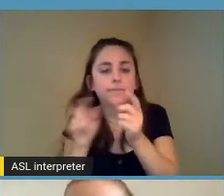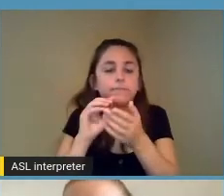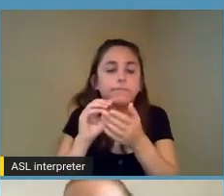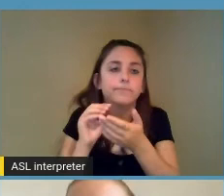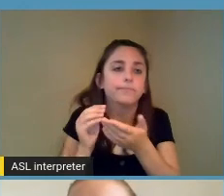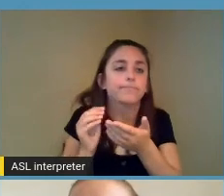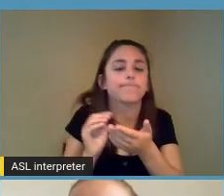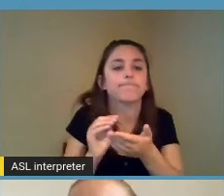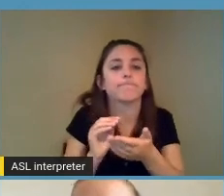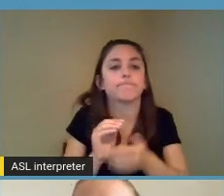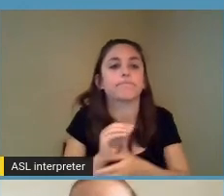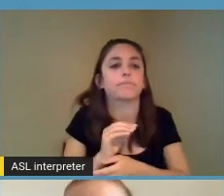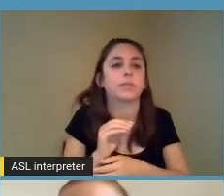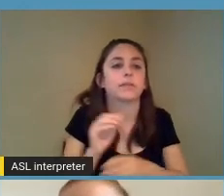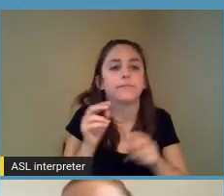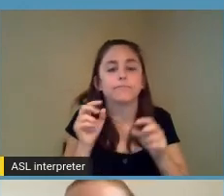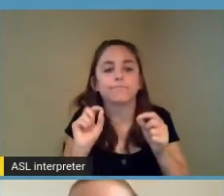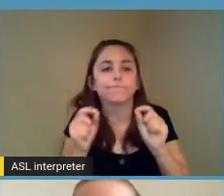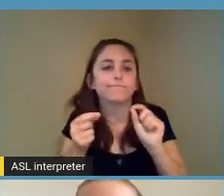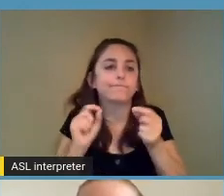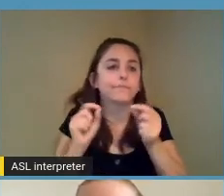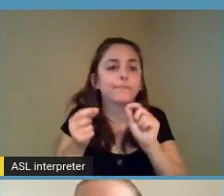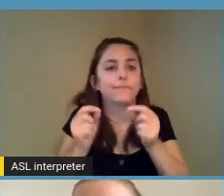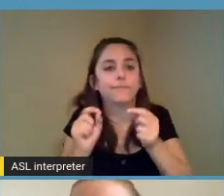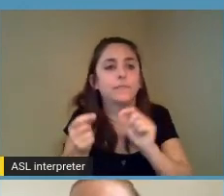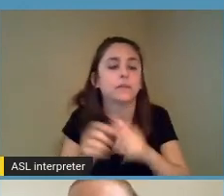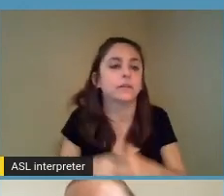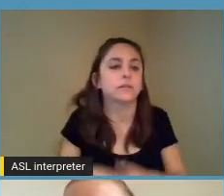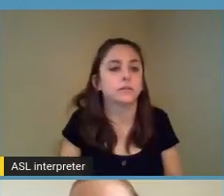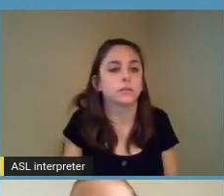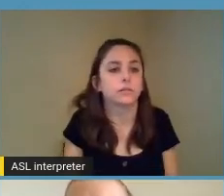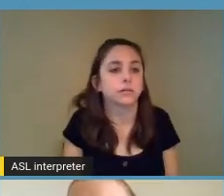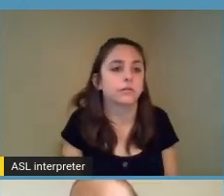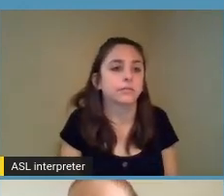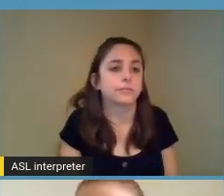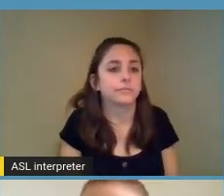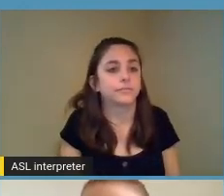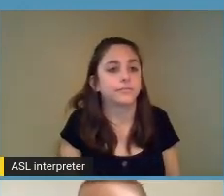it into a smooth finished product just like so the image of the cutting board on the end,